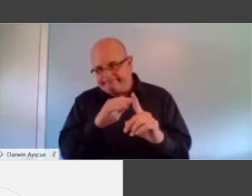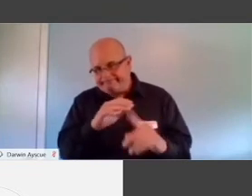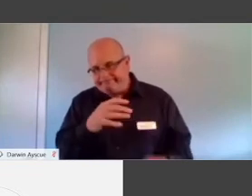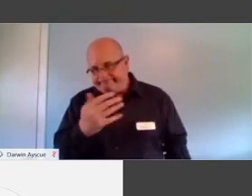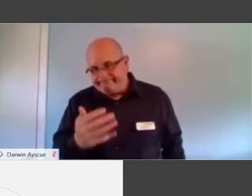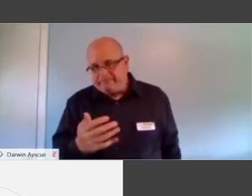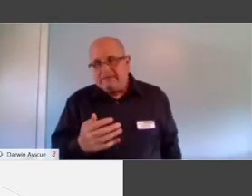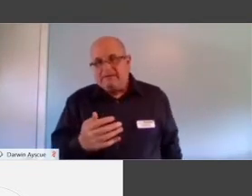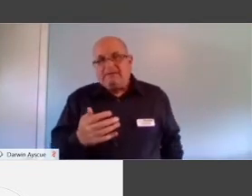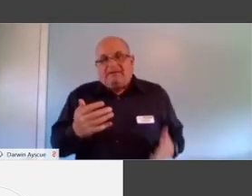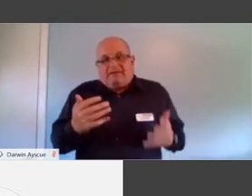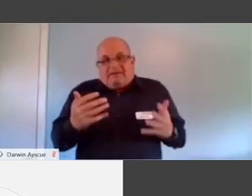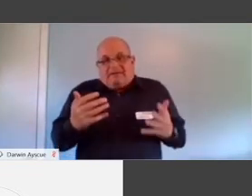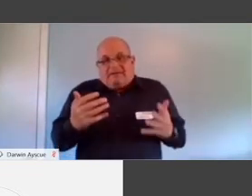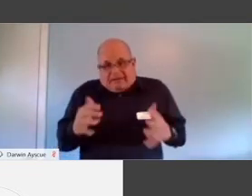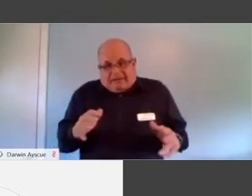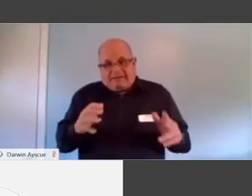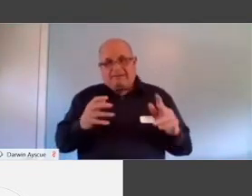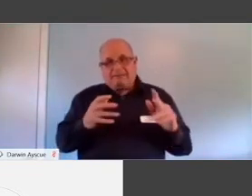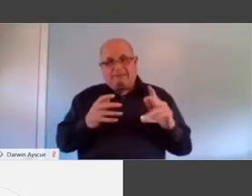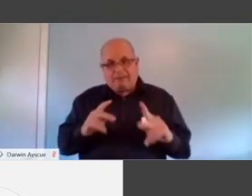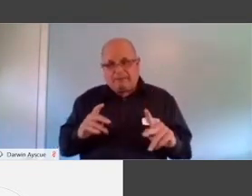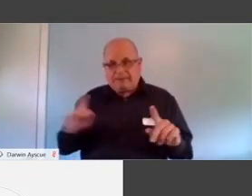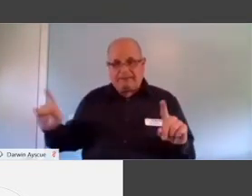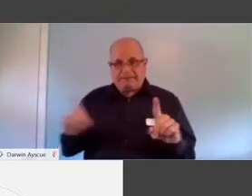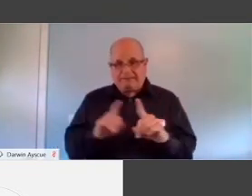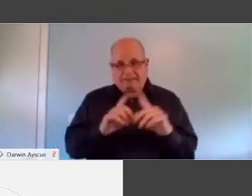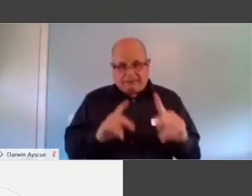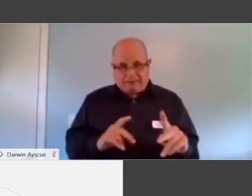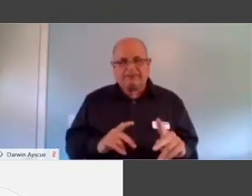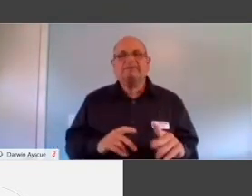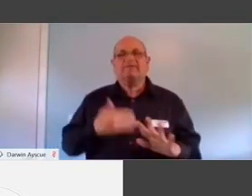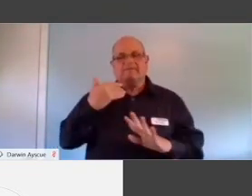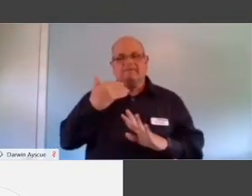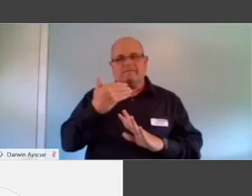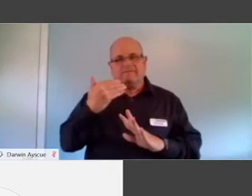Once you are allowed to have a support person, get that in your chart and just be aware that